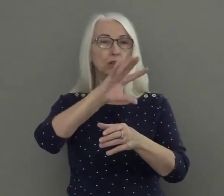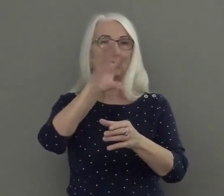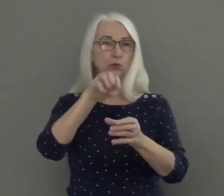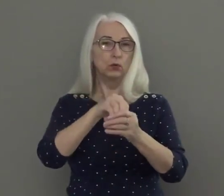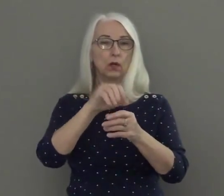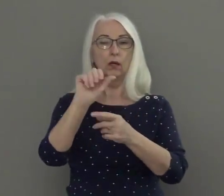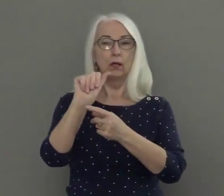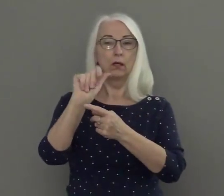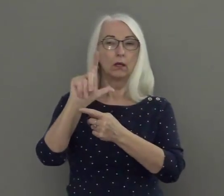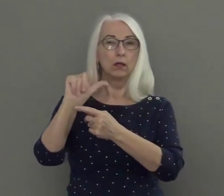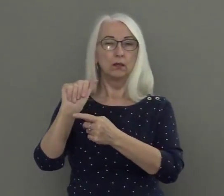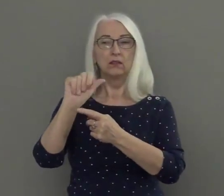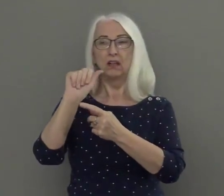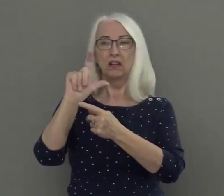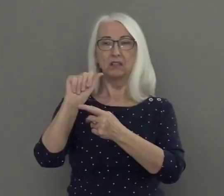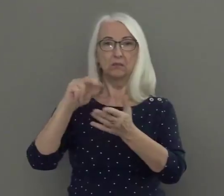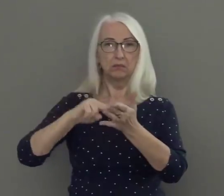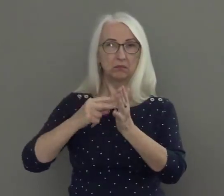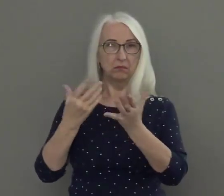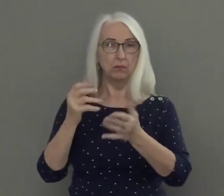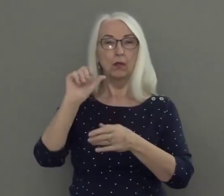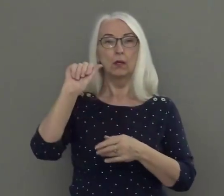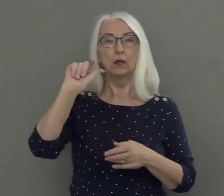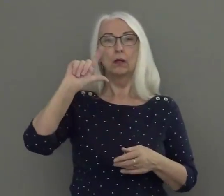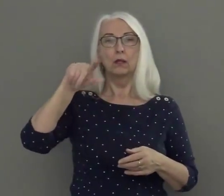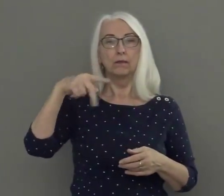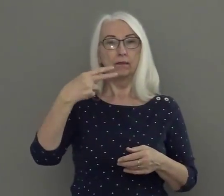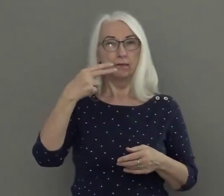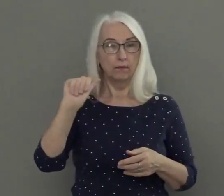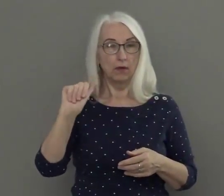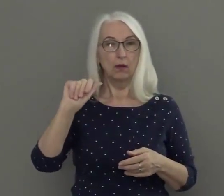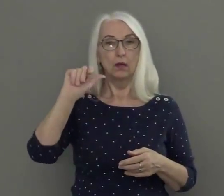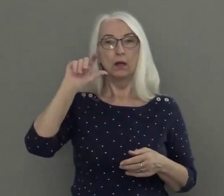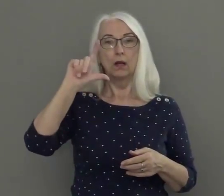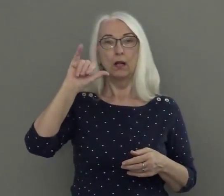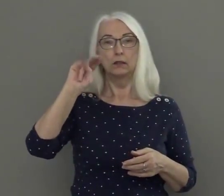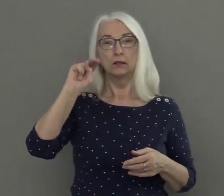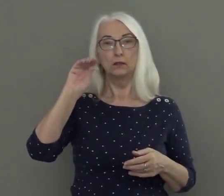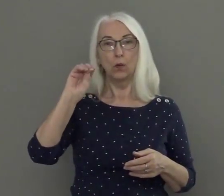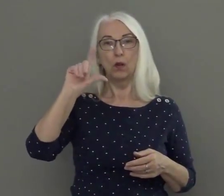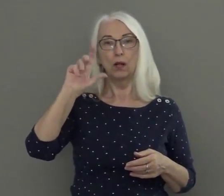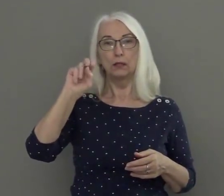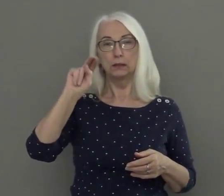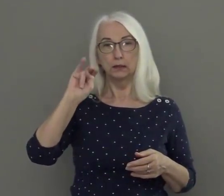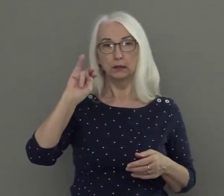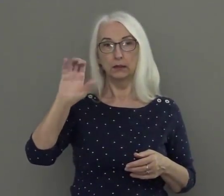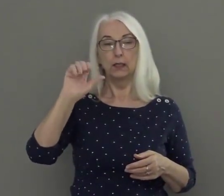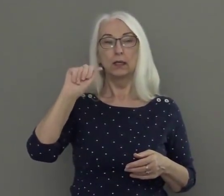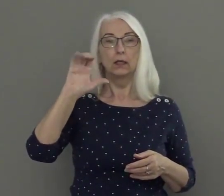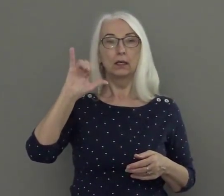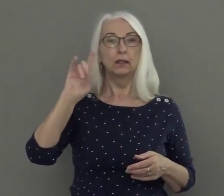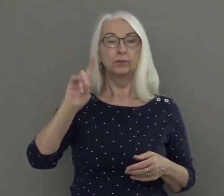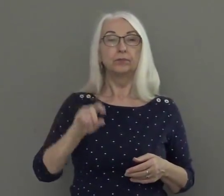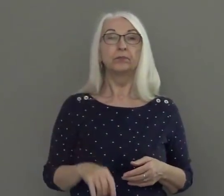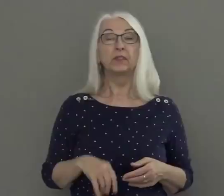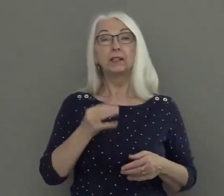only contain ALA: alpha-linolenic acid.